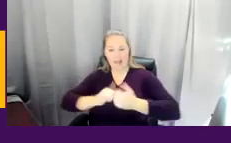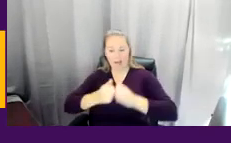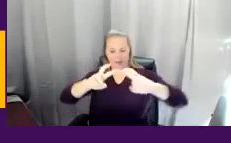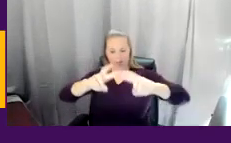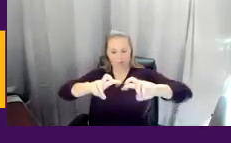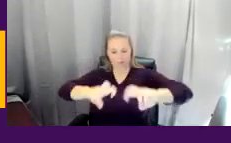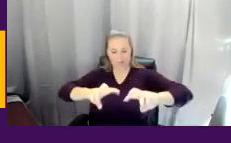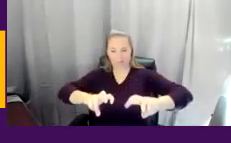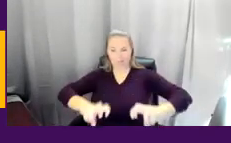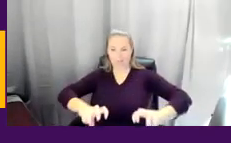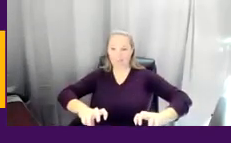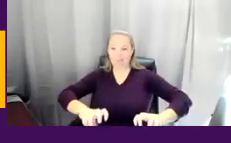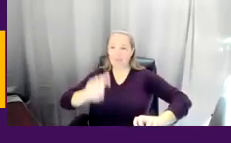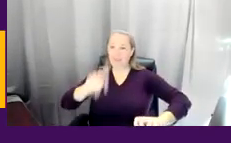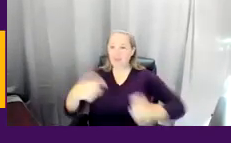PANDEMIC CONDITIONS CONTINUE TO SHIFT AND CHANGE